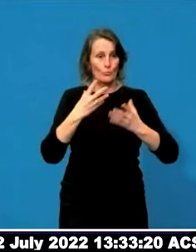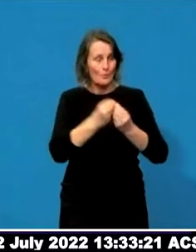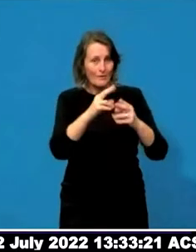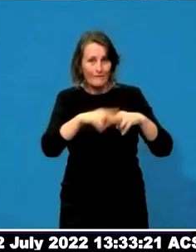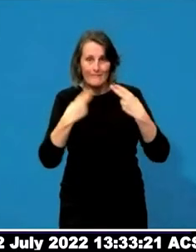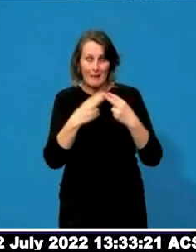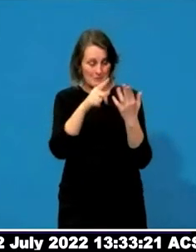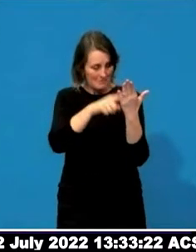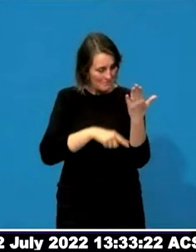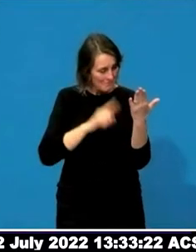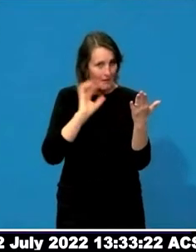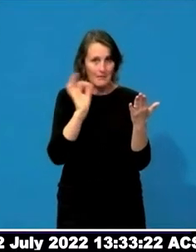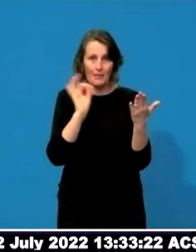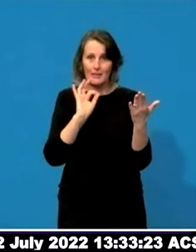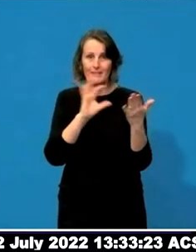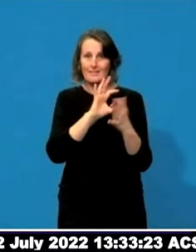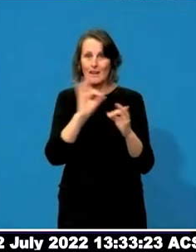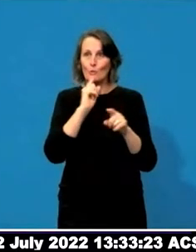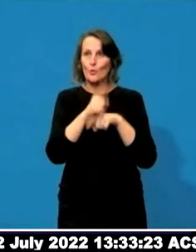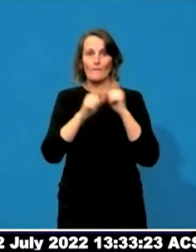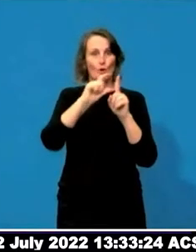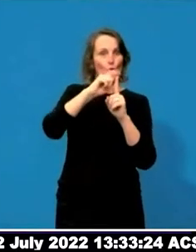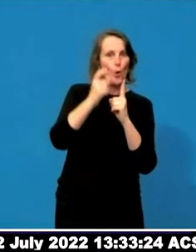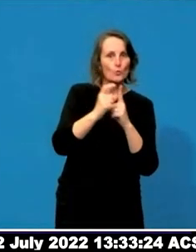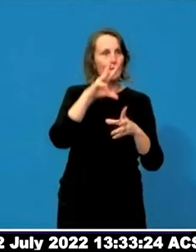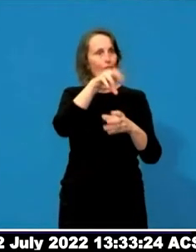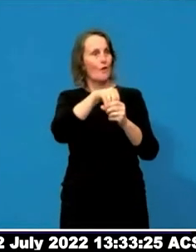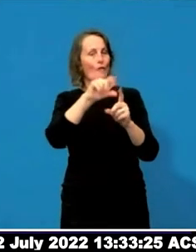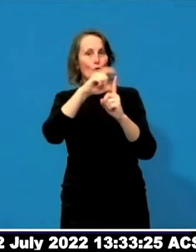with access to culture and participating in cultural business.